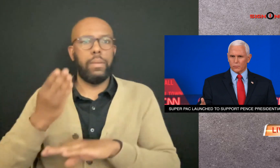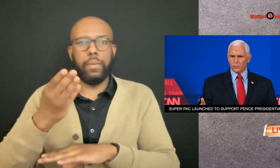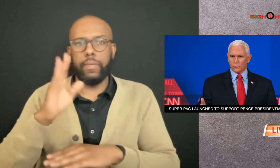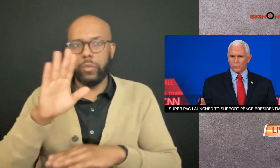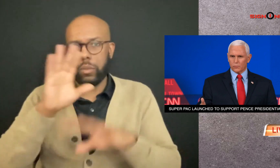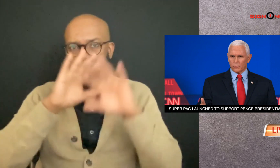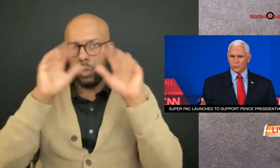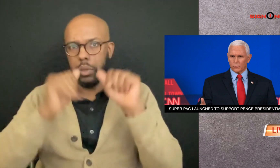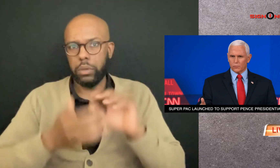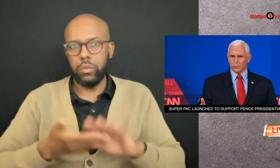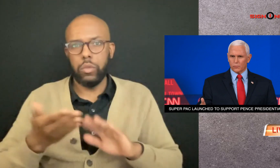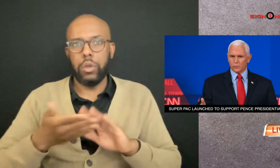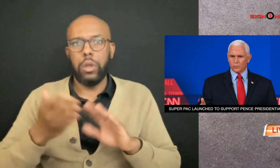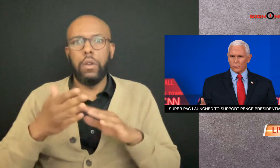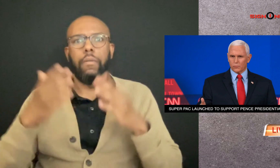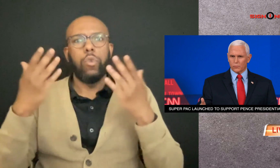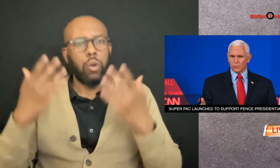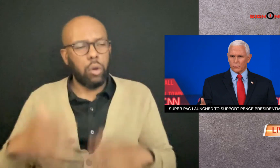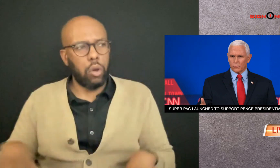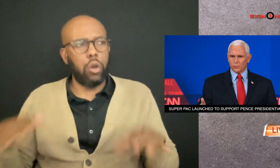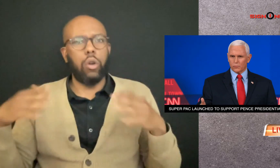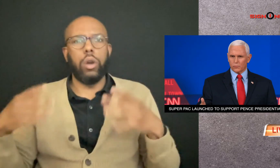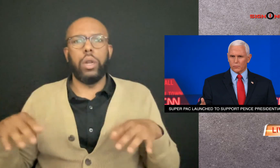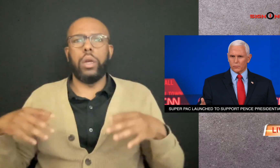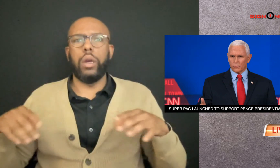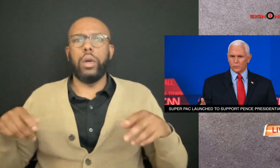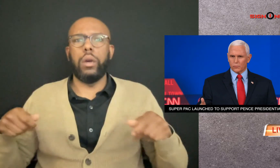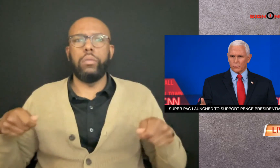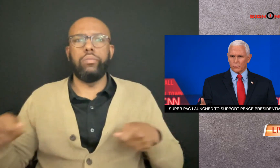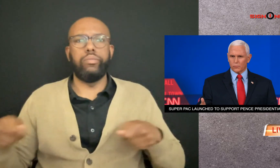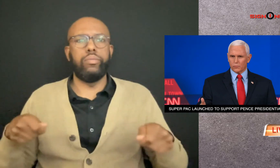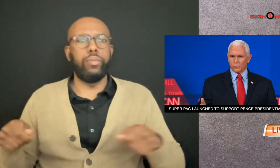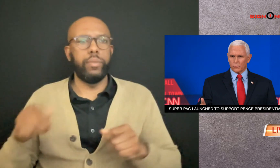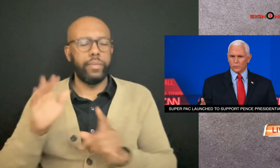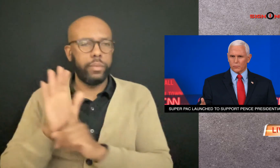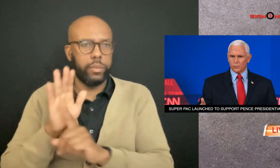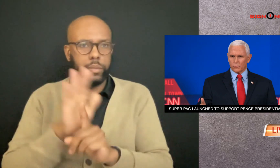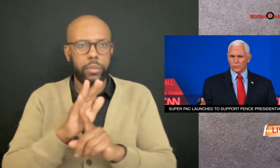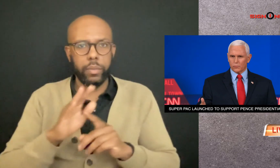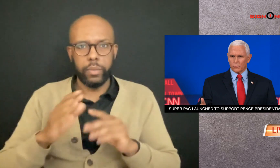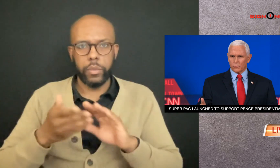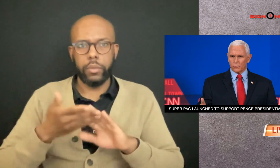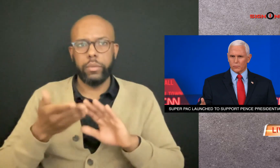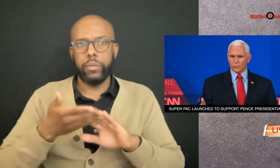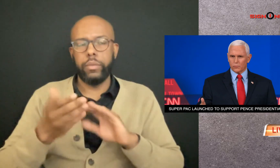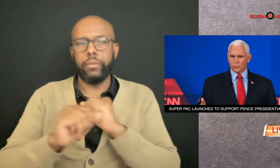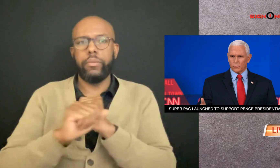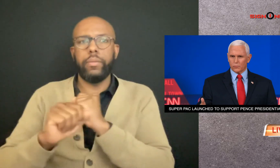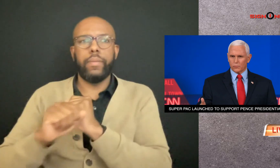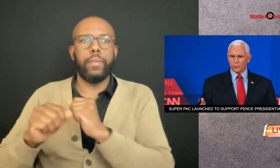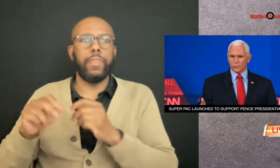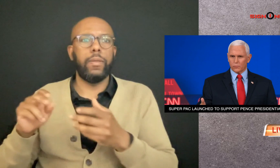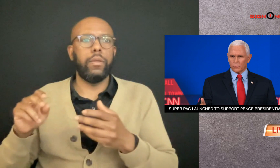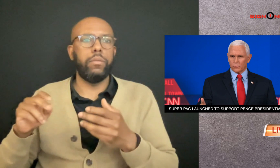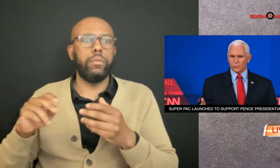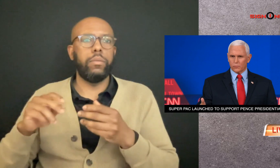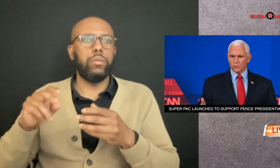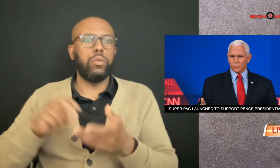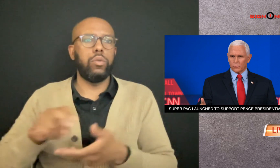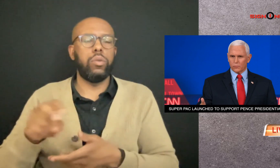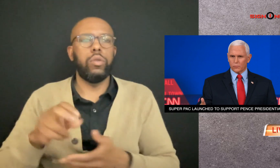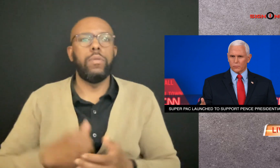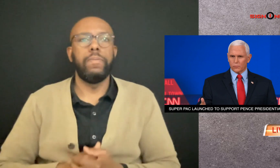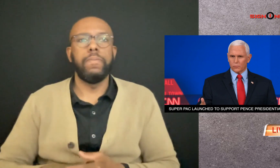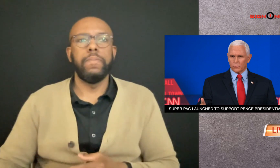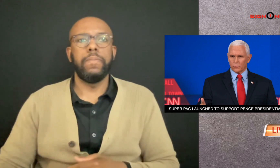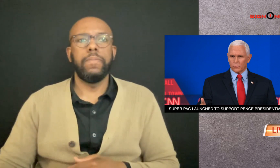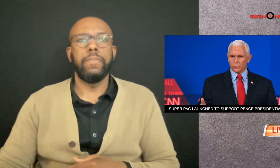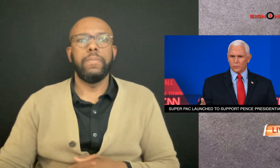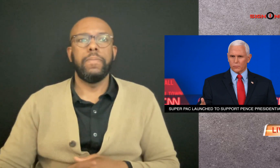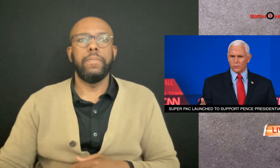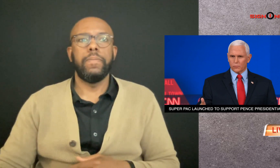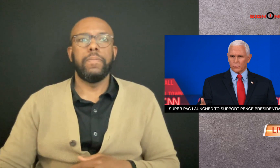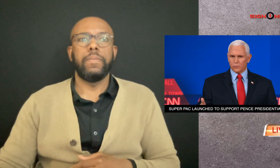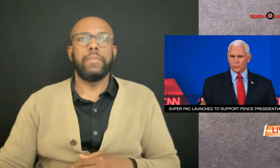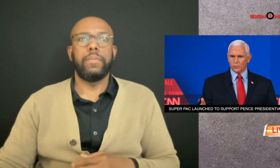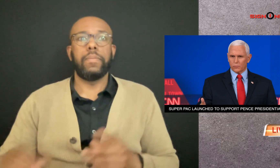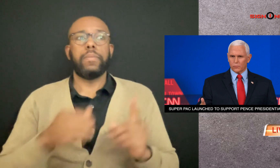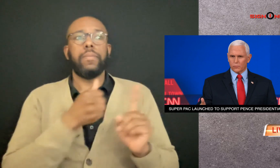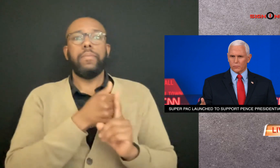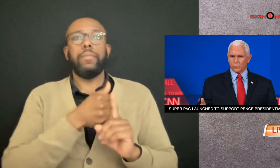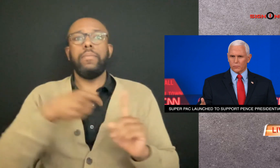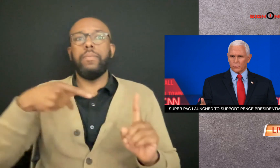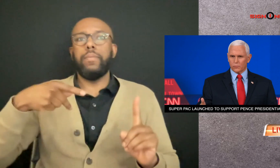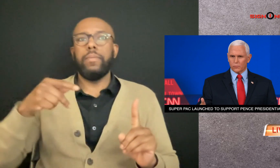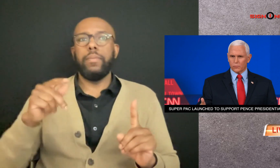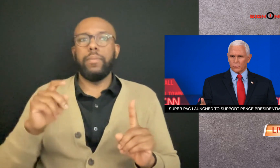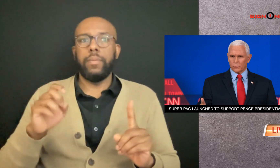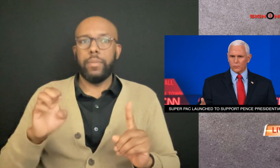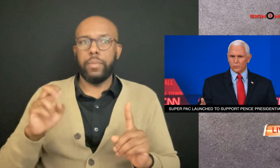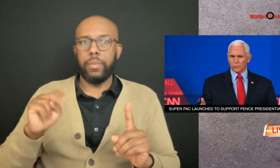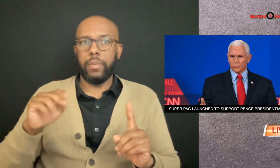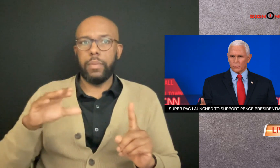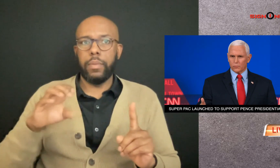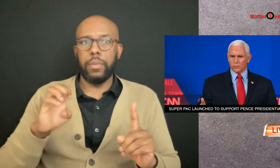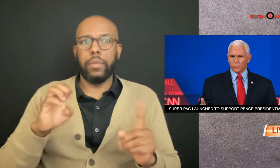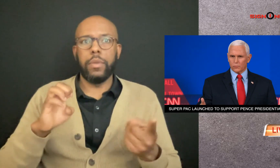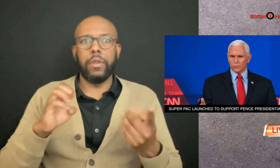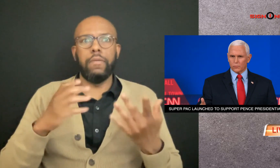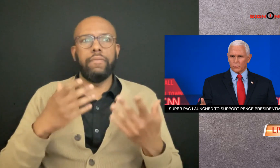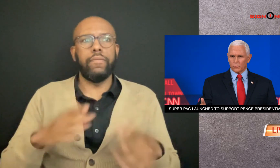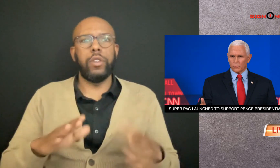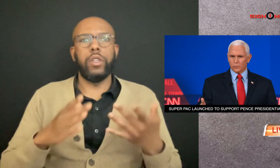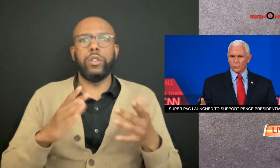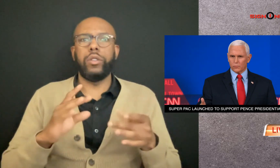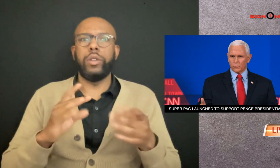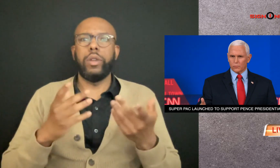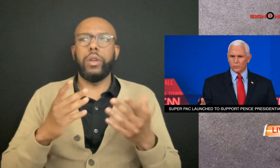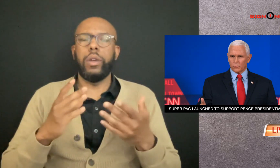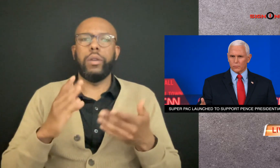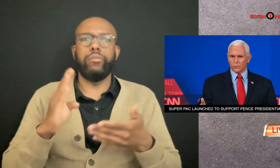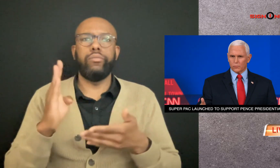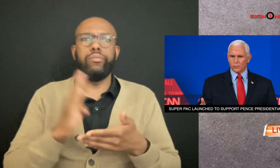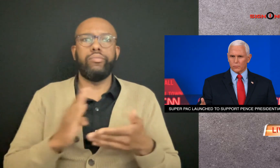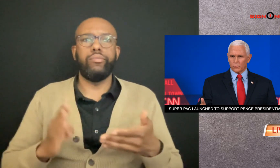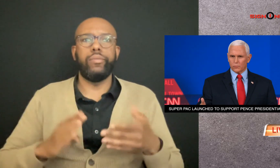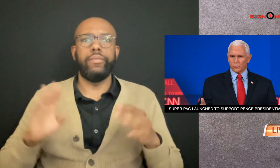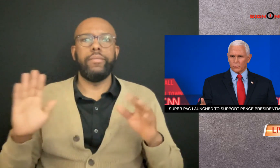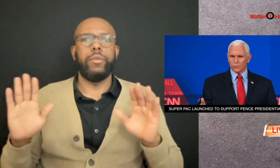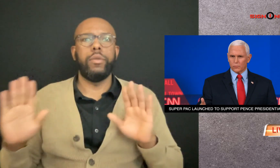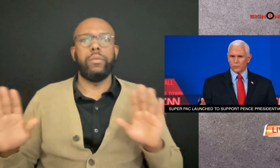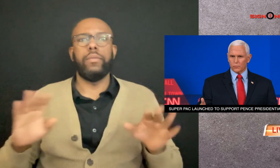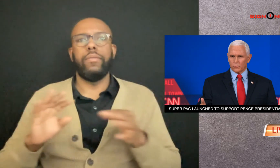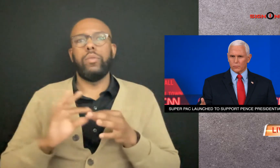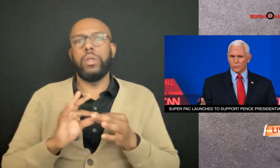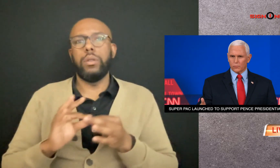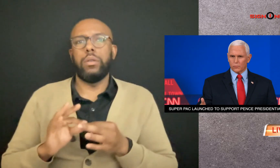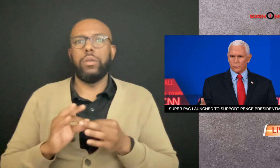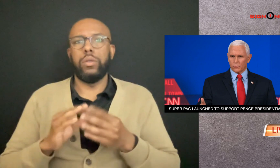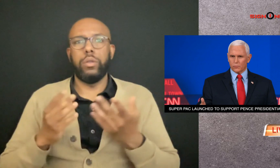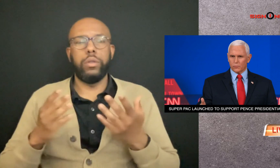run are already dominating the campaign trail and Pence's fractured relationship with Trump